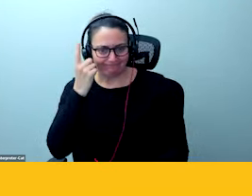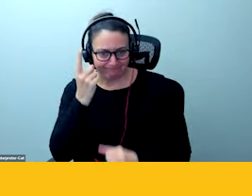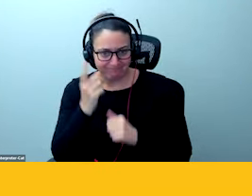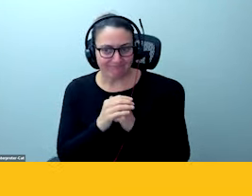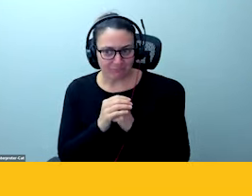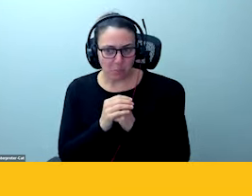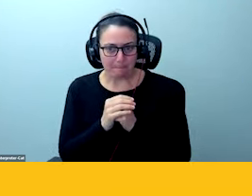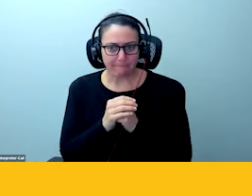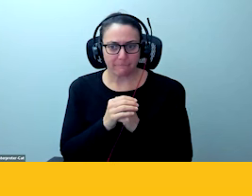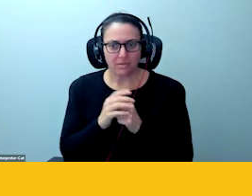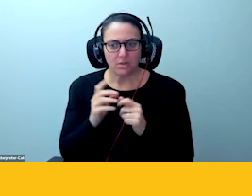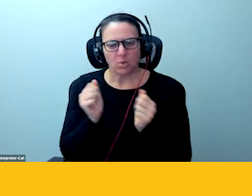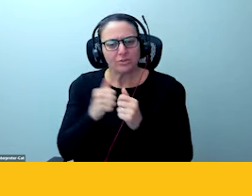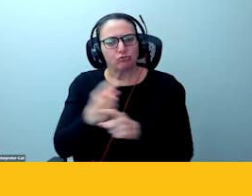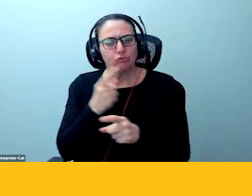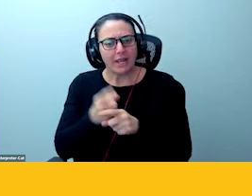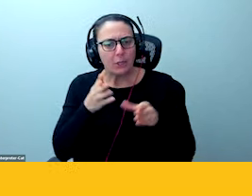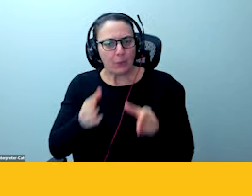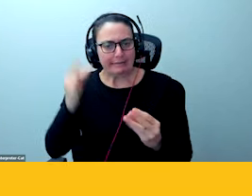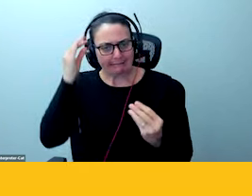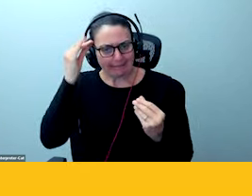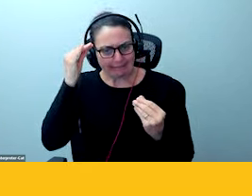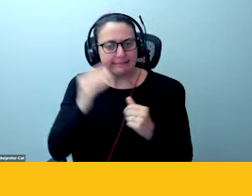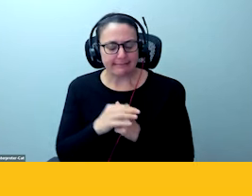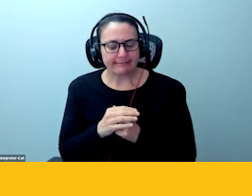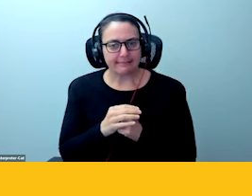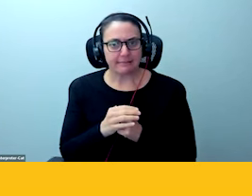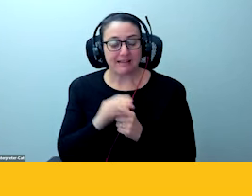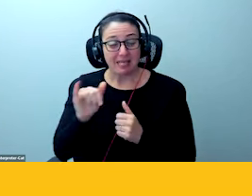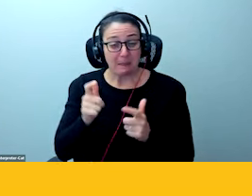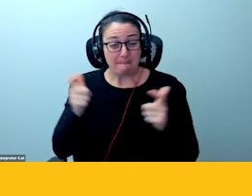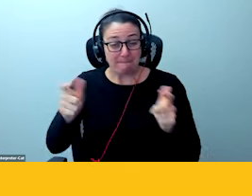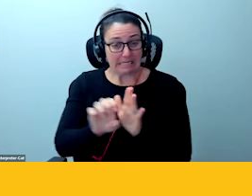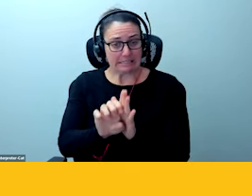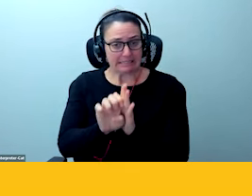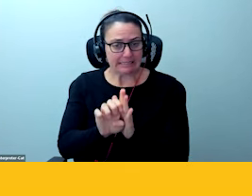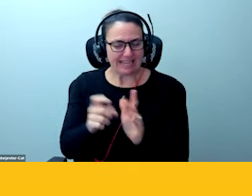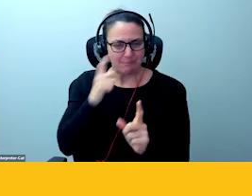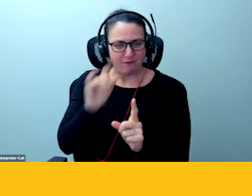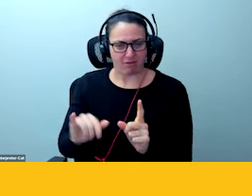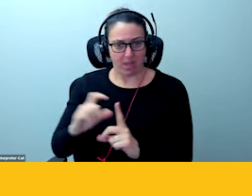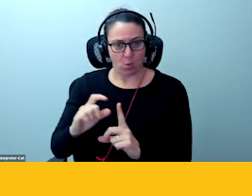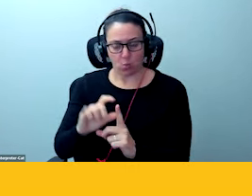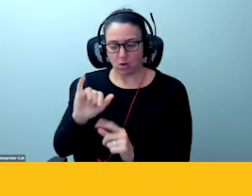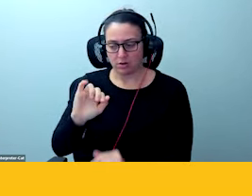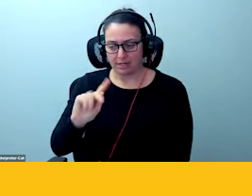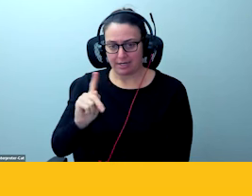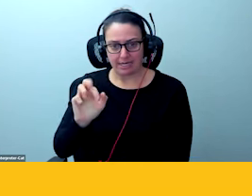among conventional ways of thinking." And the biggest example I give for intersectionality that touches on disability